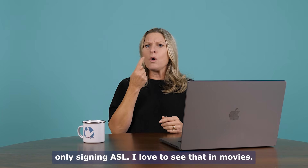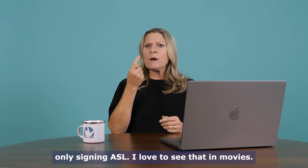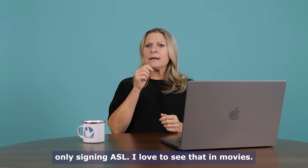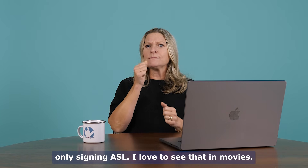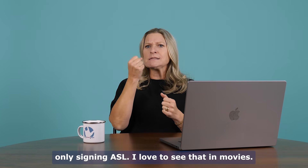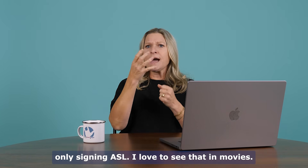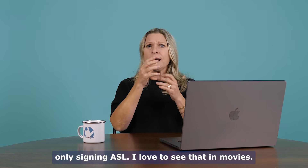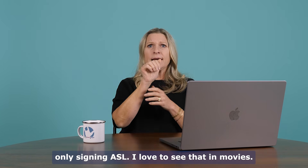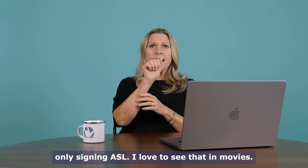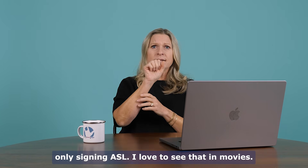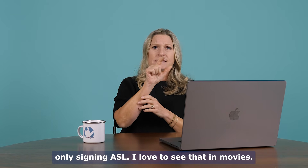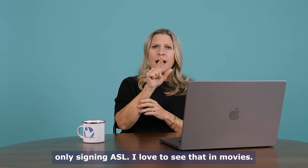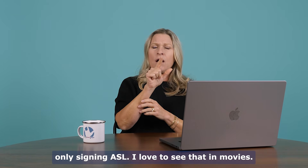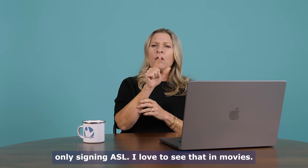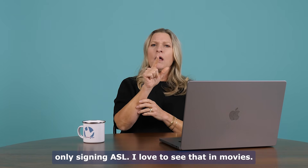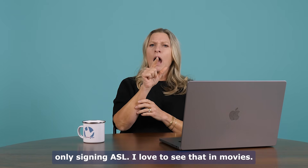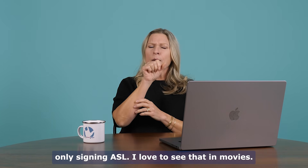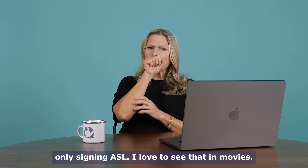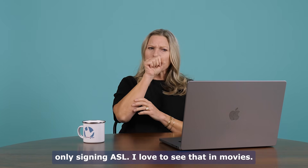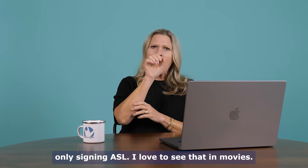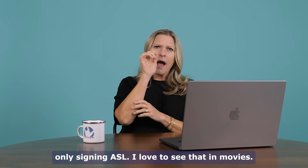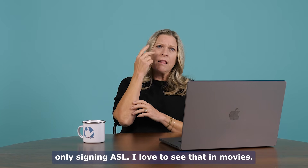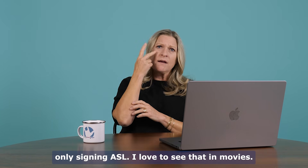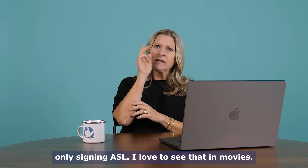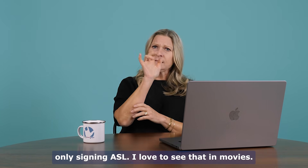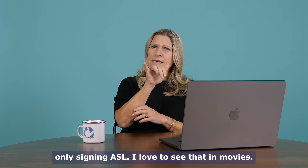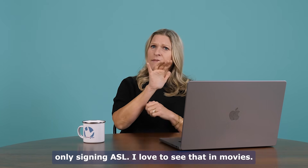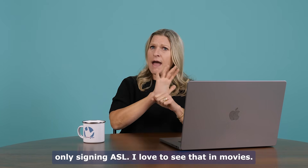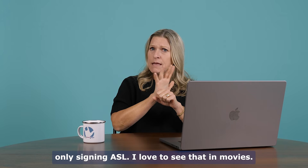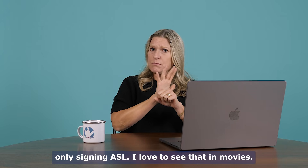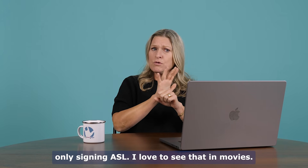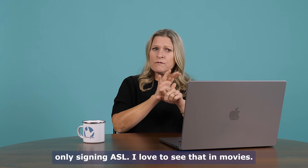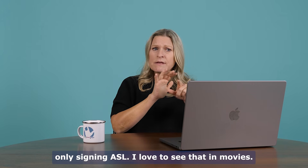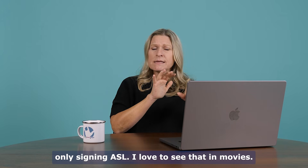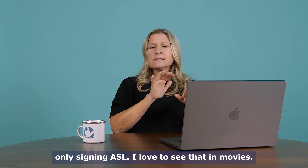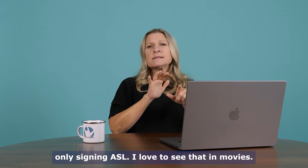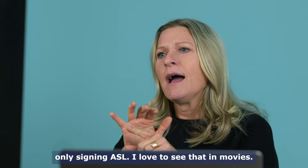only signing ASL. I love to see that in movies.